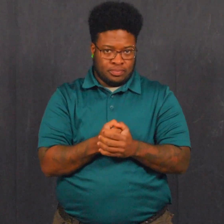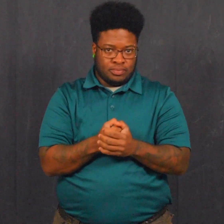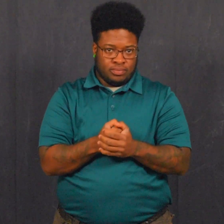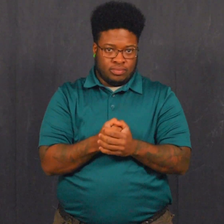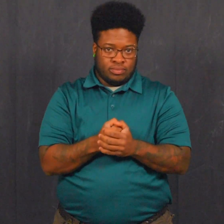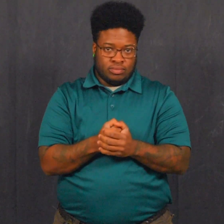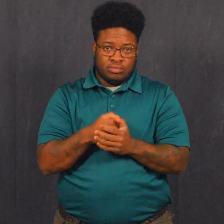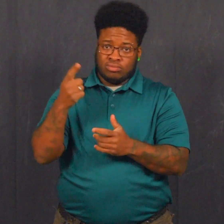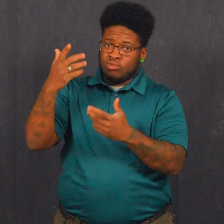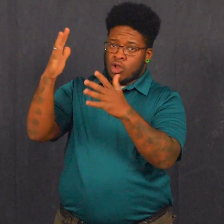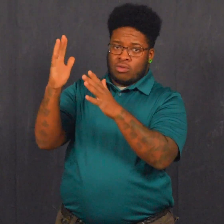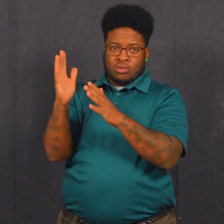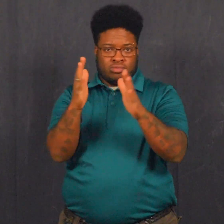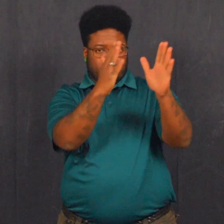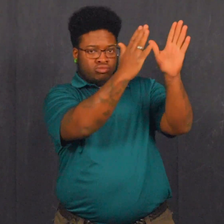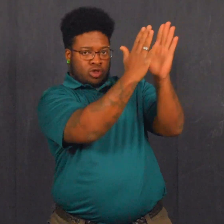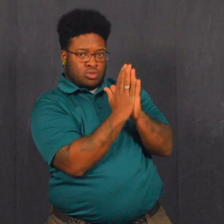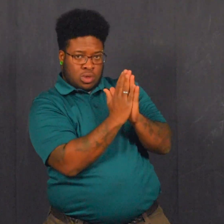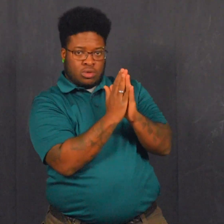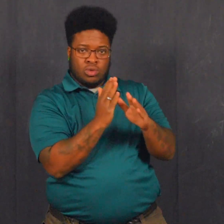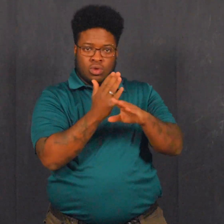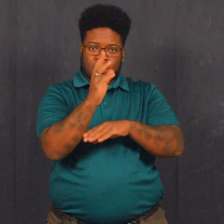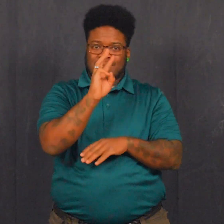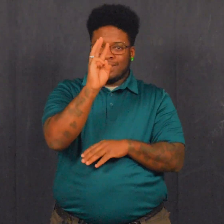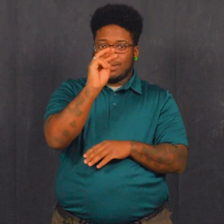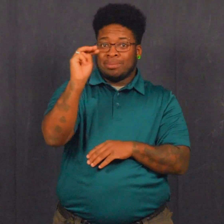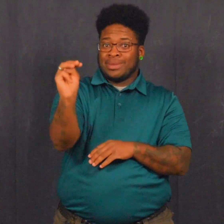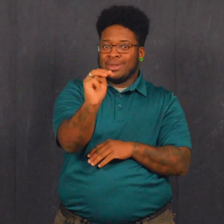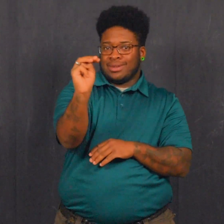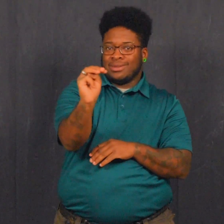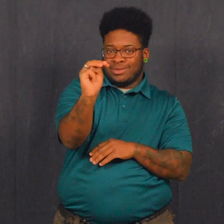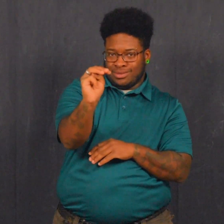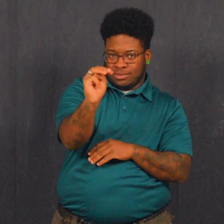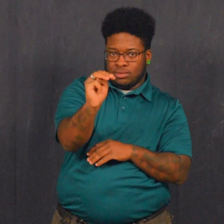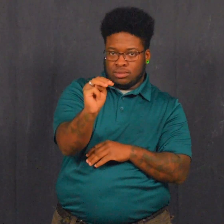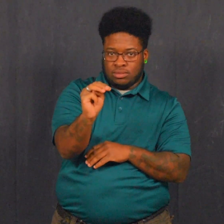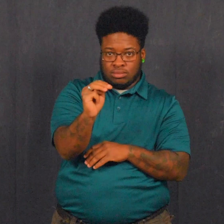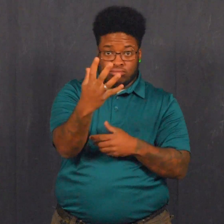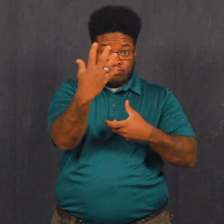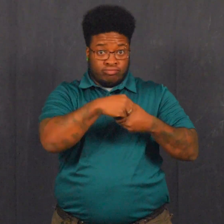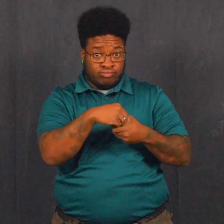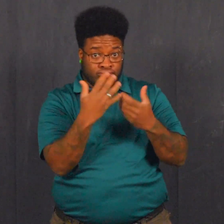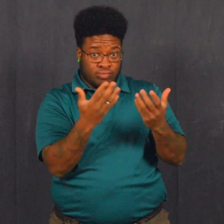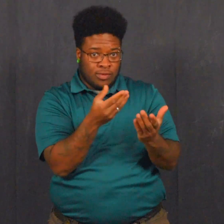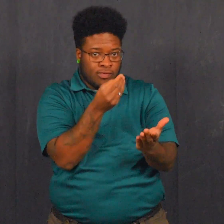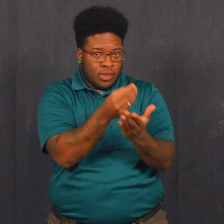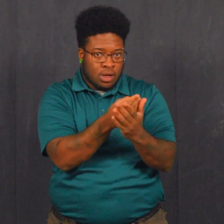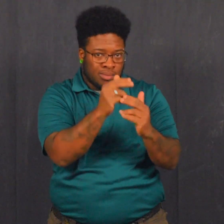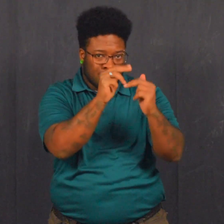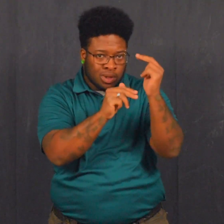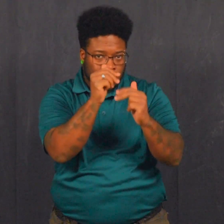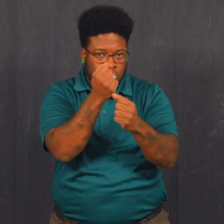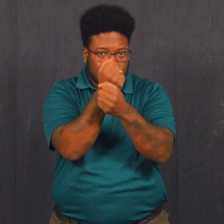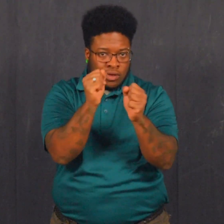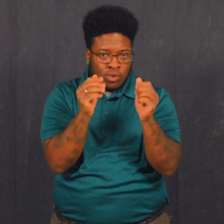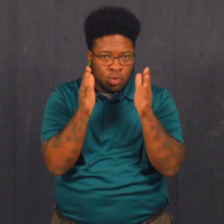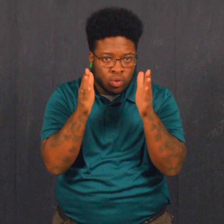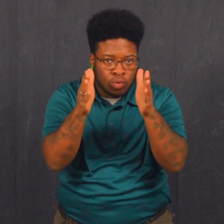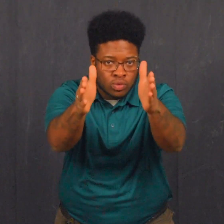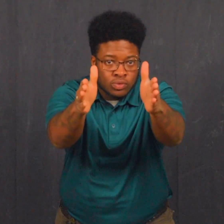They had requests in for over 6 million dollars, which included the funds to build a safety corridor.